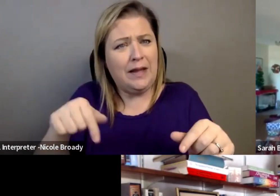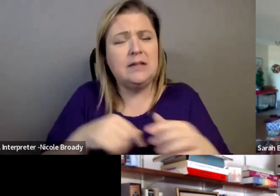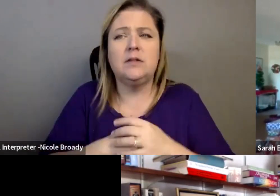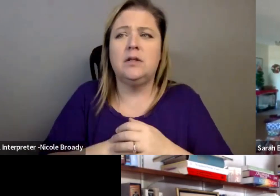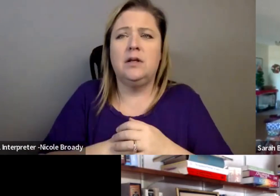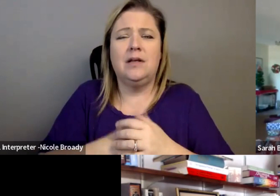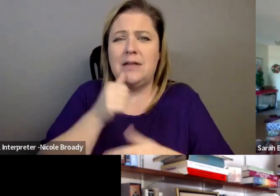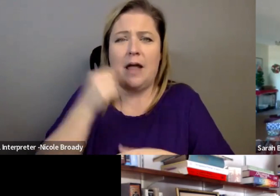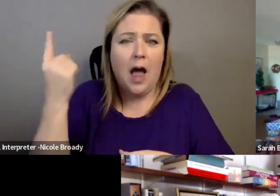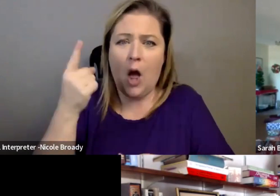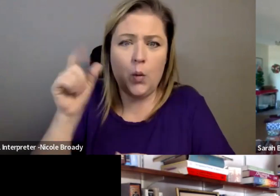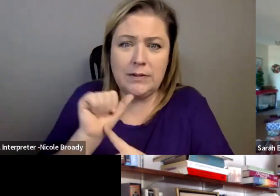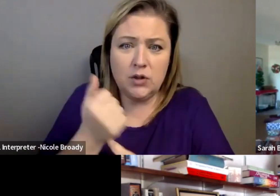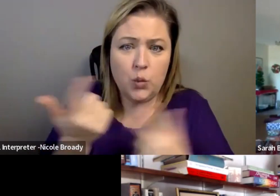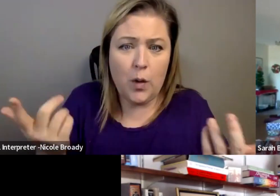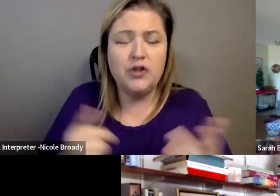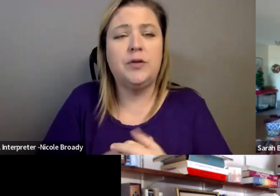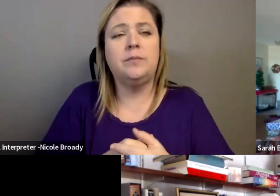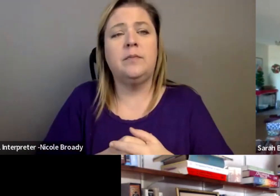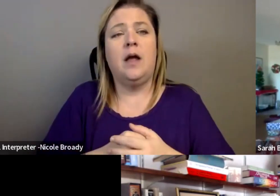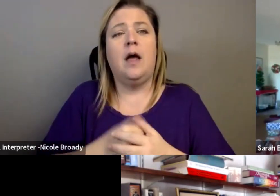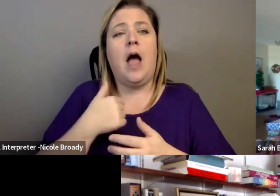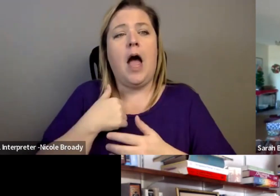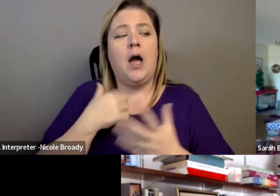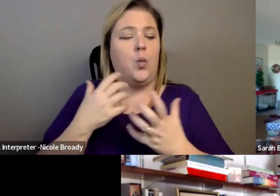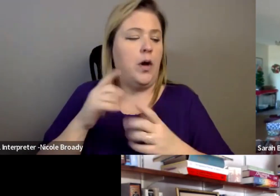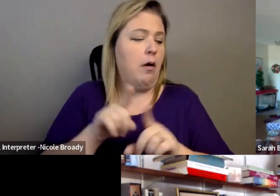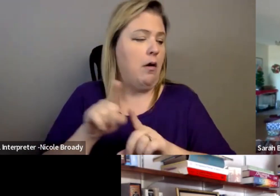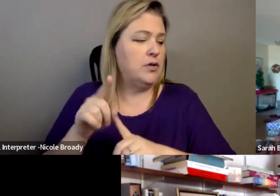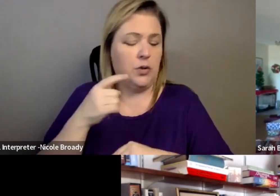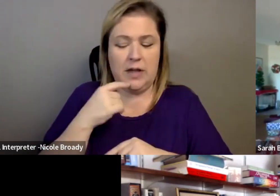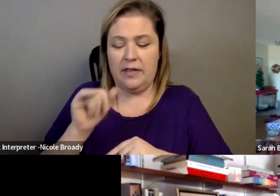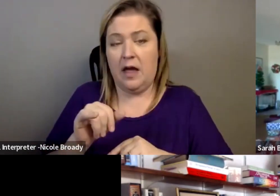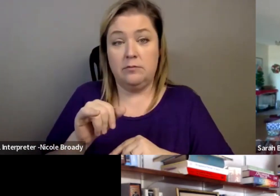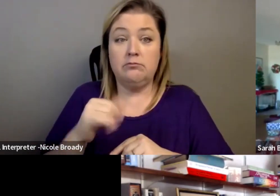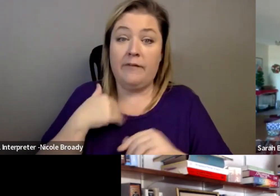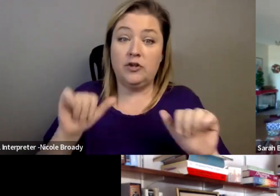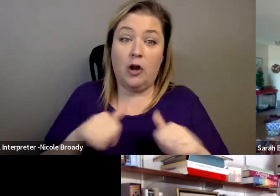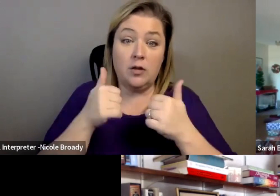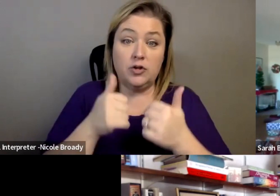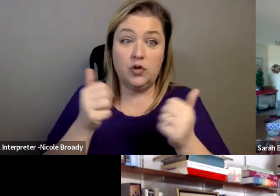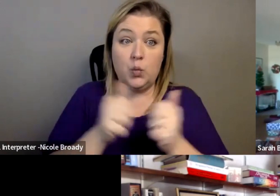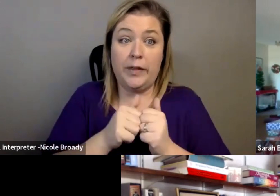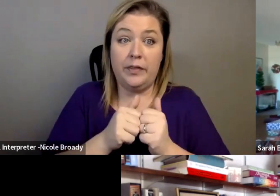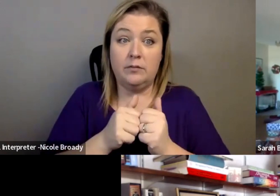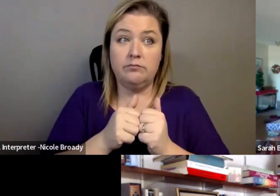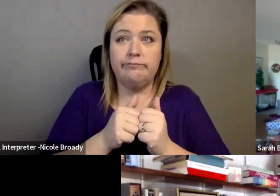the case. I would also say that, you know, there's also challenges with the belief that